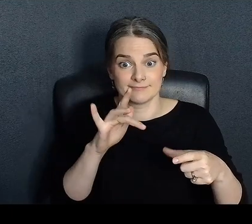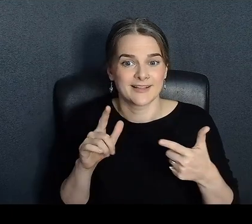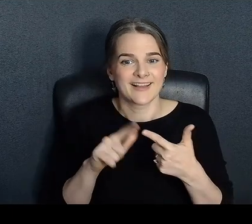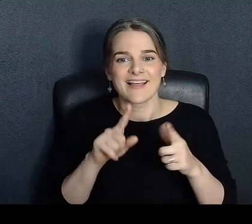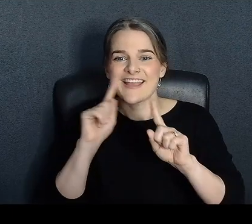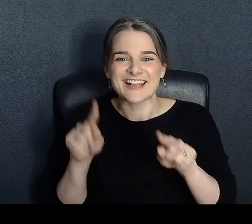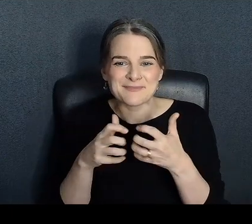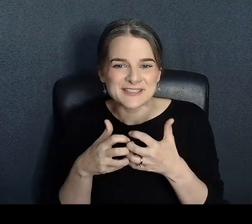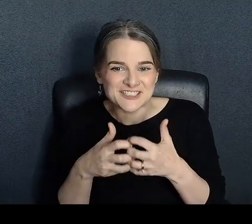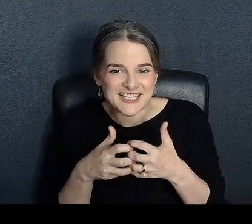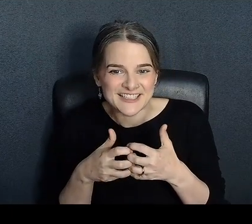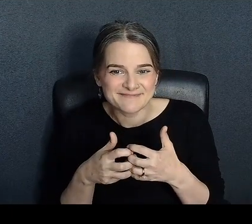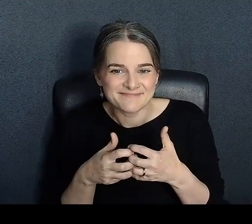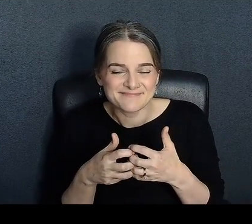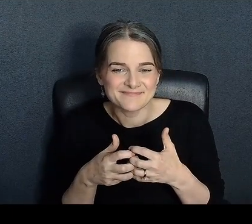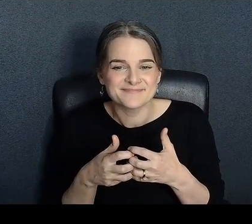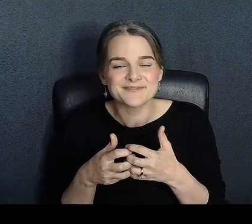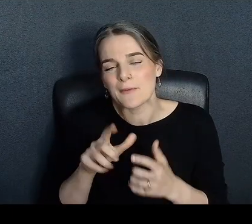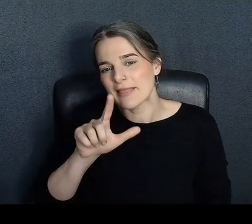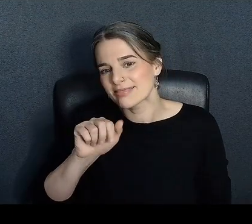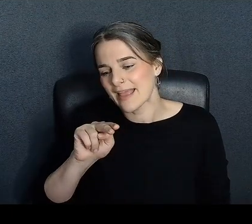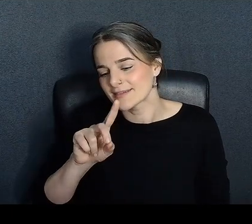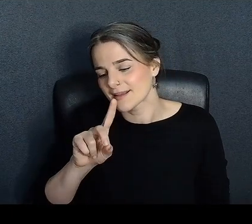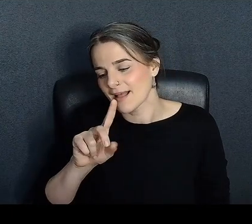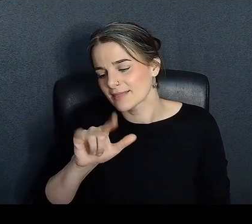So some landline equipment.